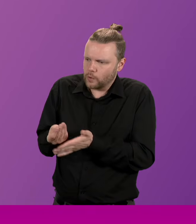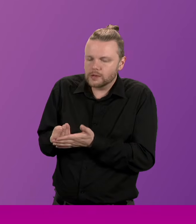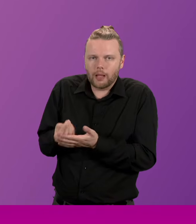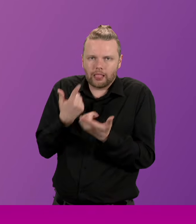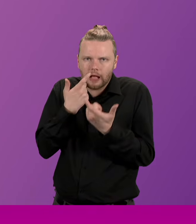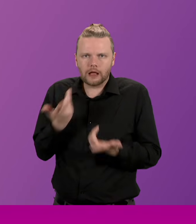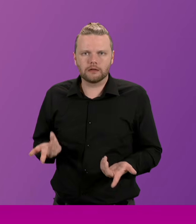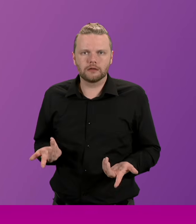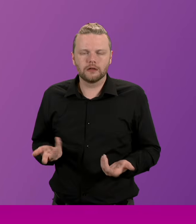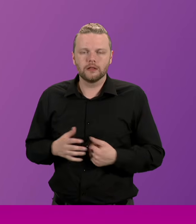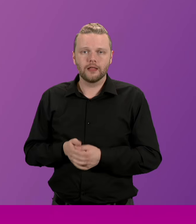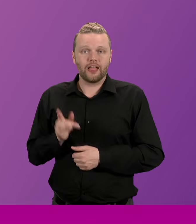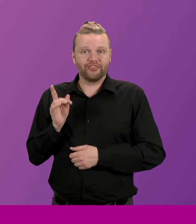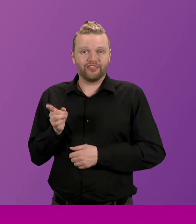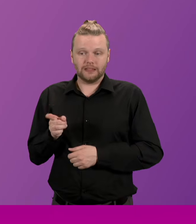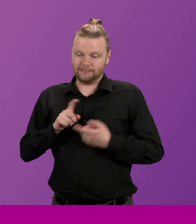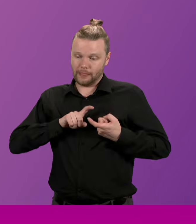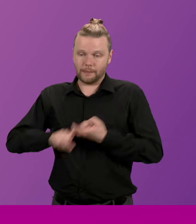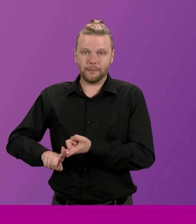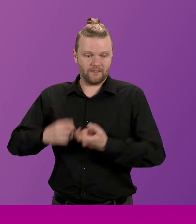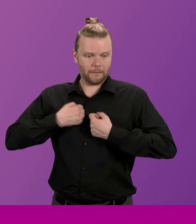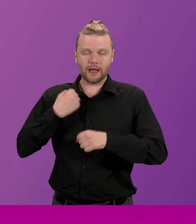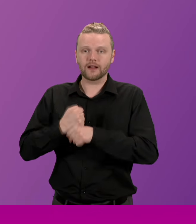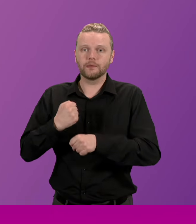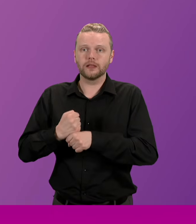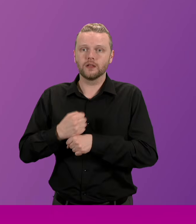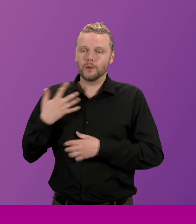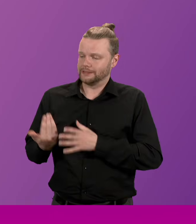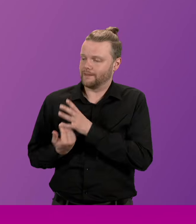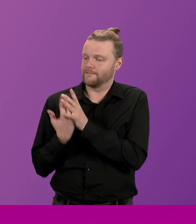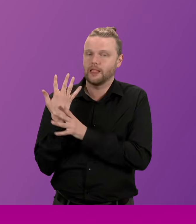price. That is my Government’s commitment. We are developing the legislation and we